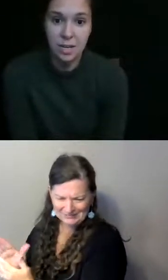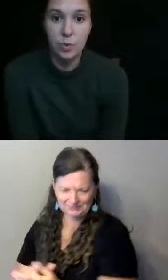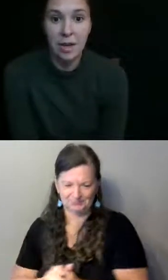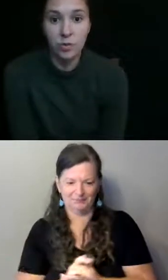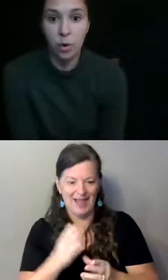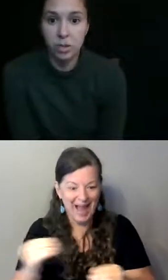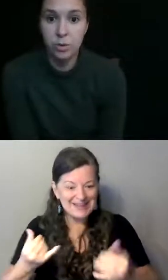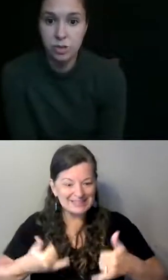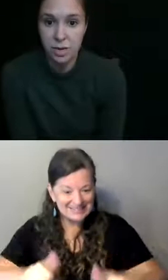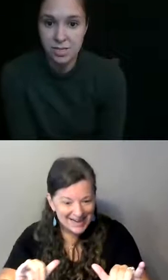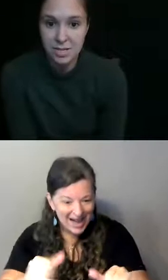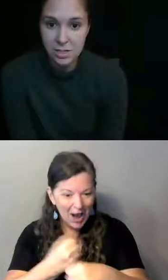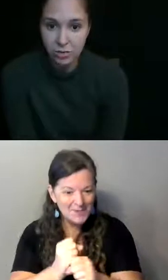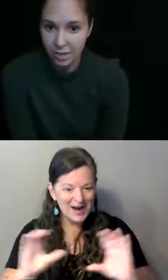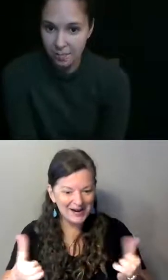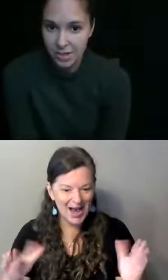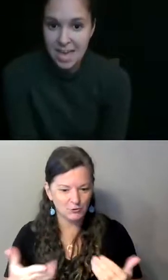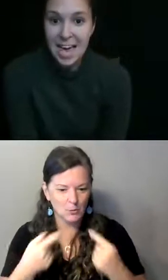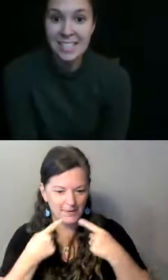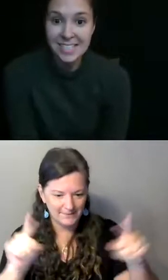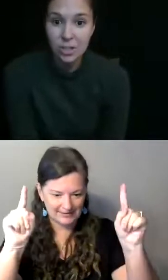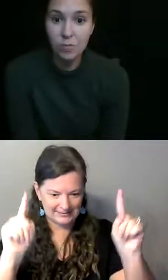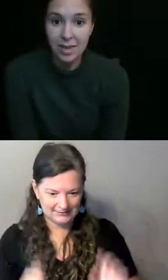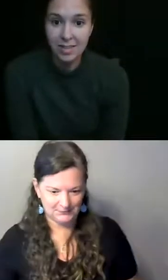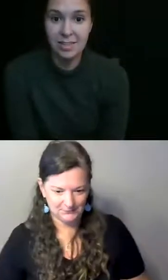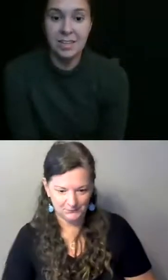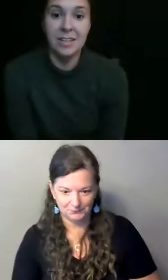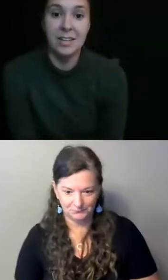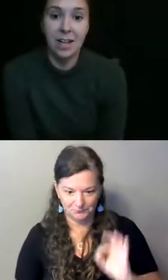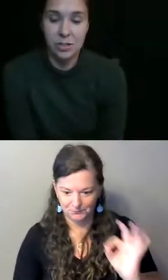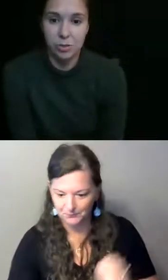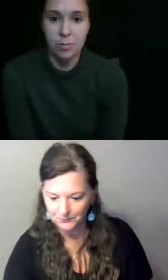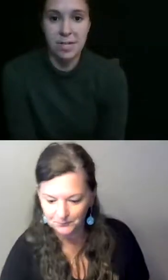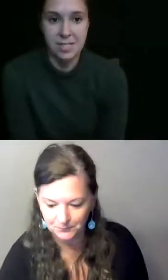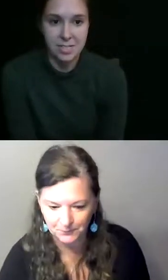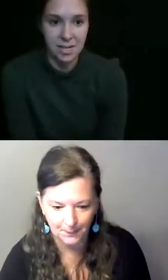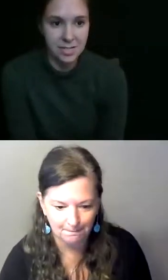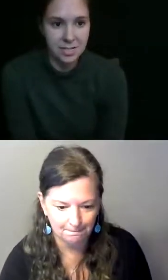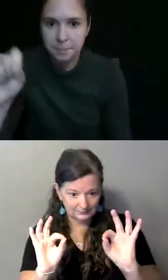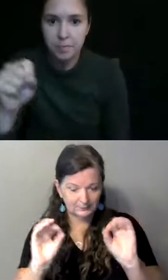and we have to work to address each of them and still make the classroom a success.